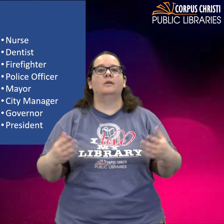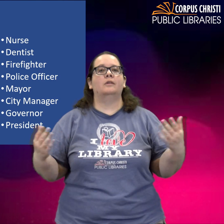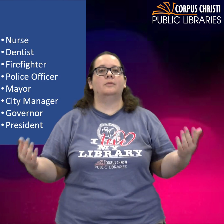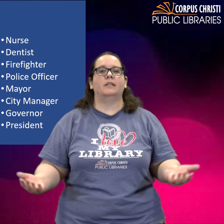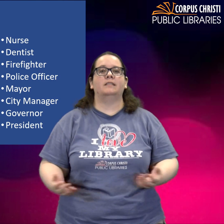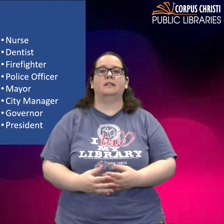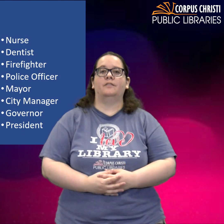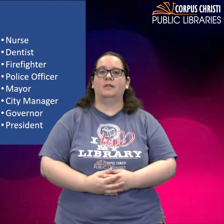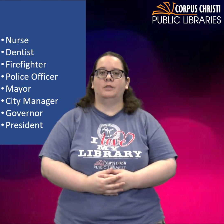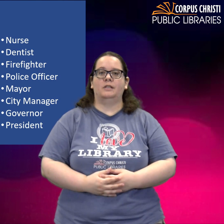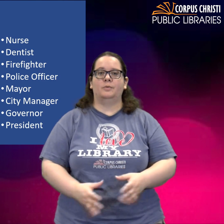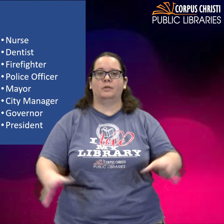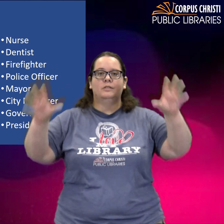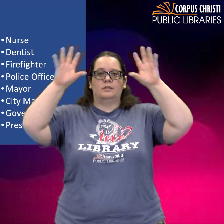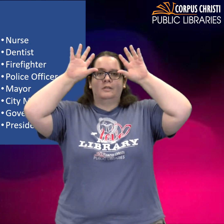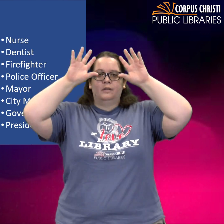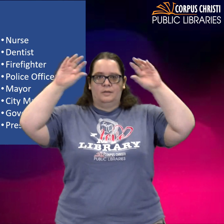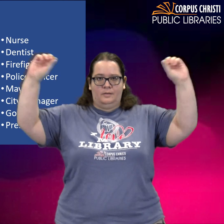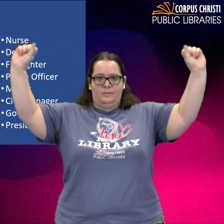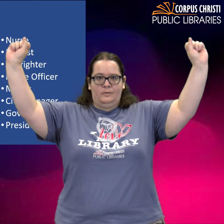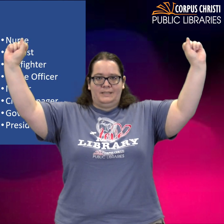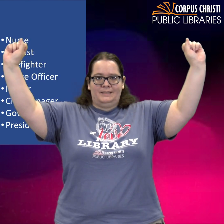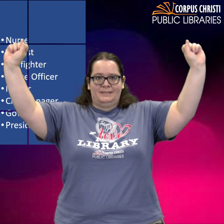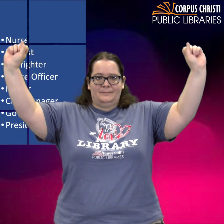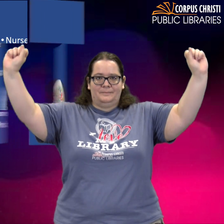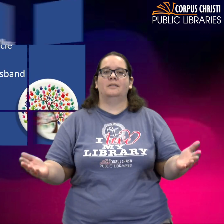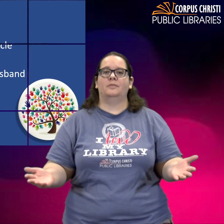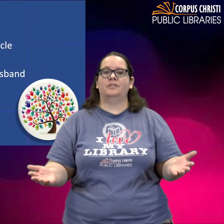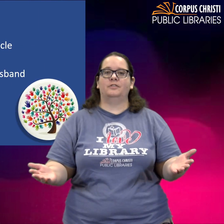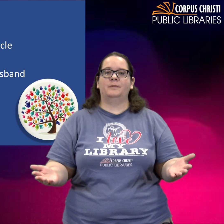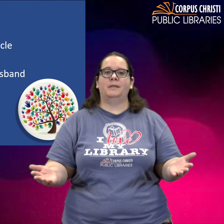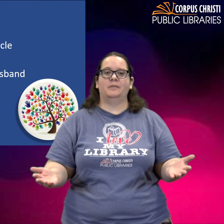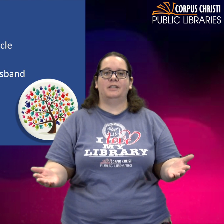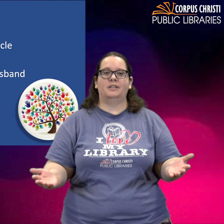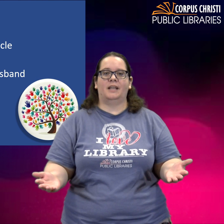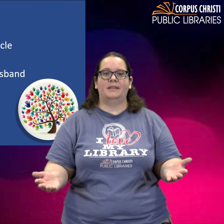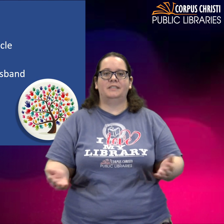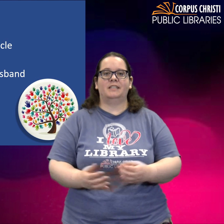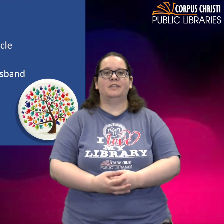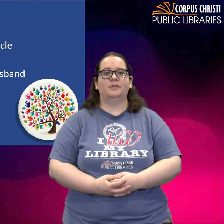or the president of a community board. President. An important group of people in our lives is of